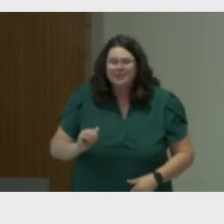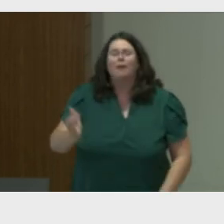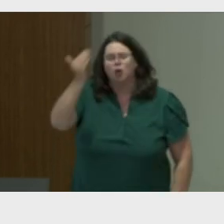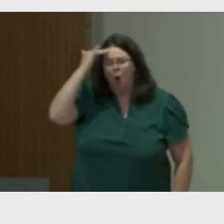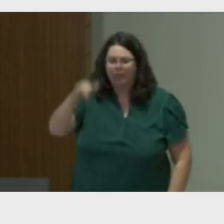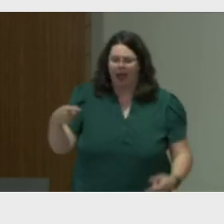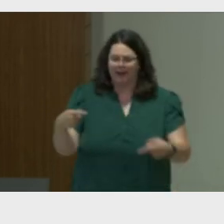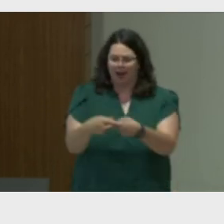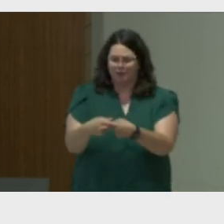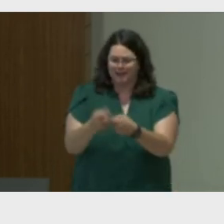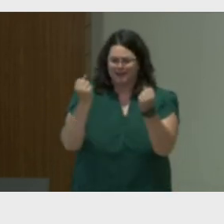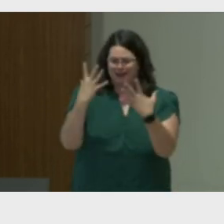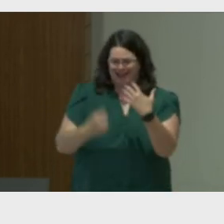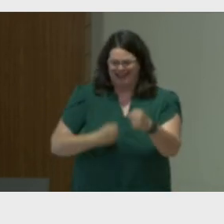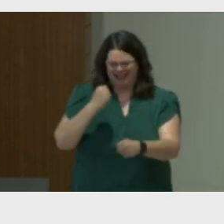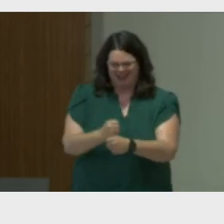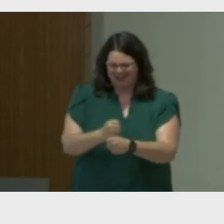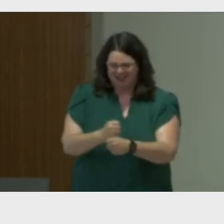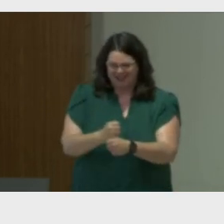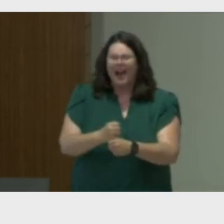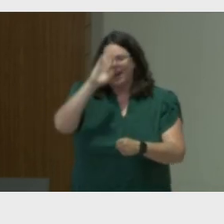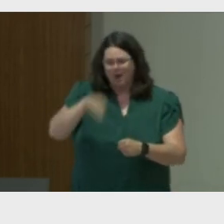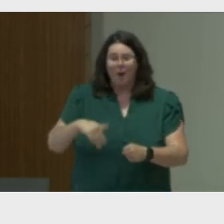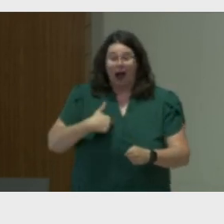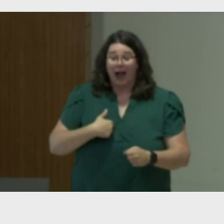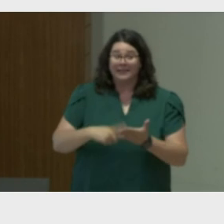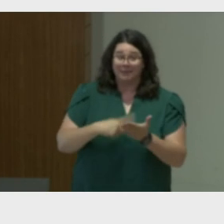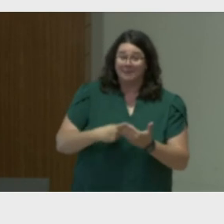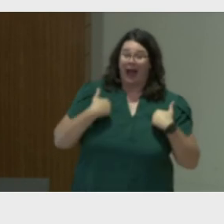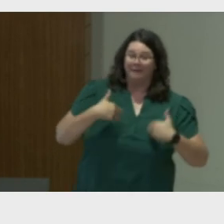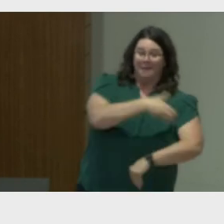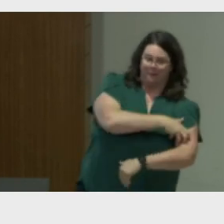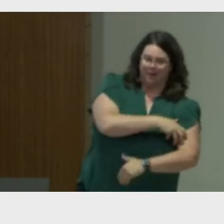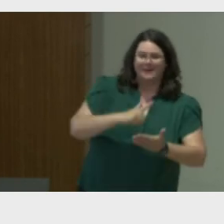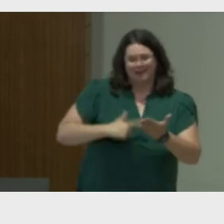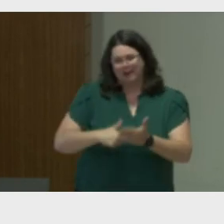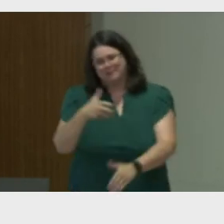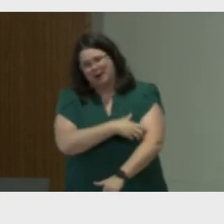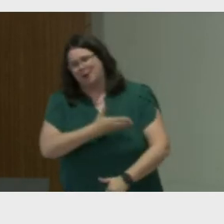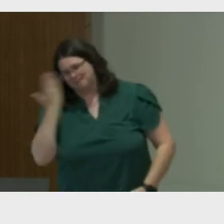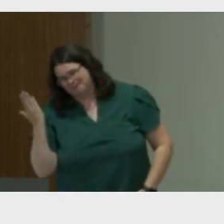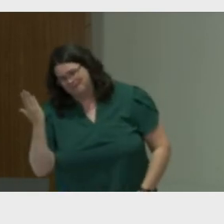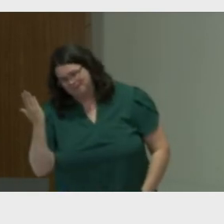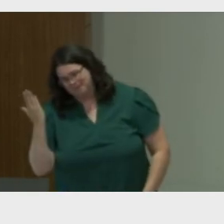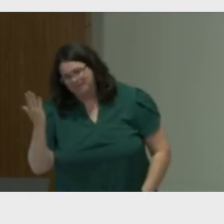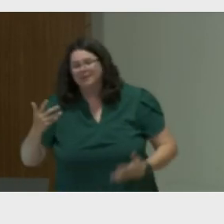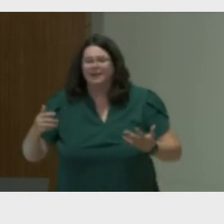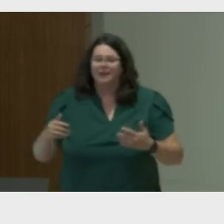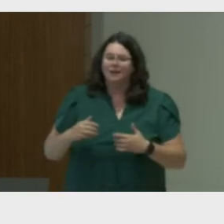Mutual aid among disabled people was well established long before COVID-19 reared its spiky head.